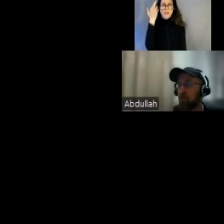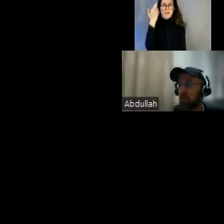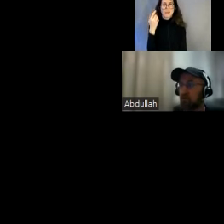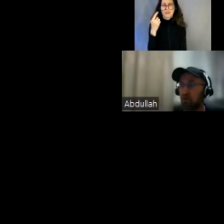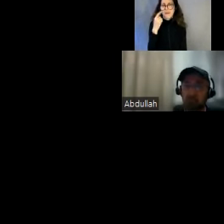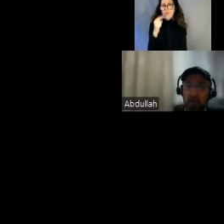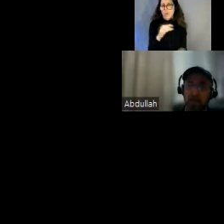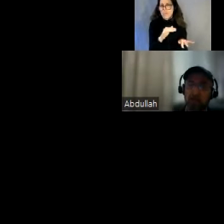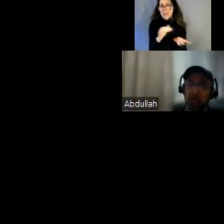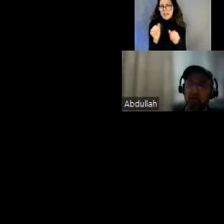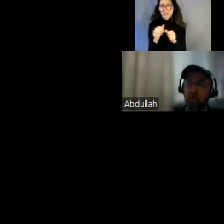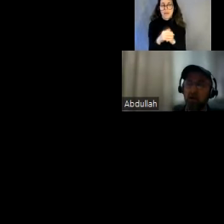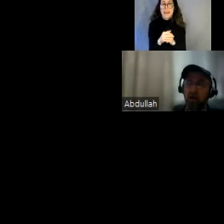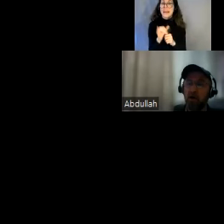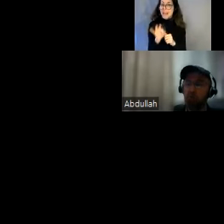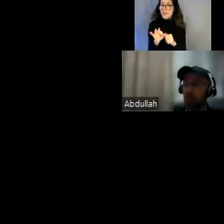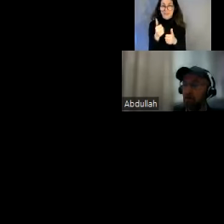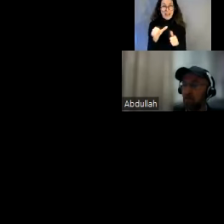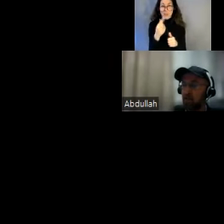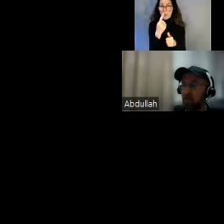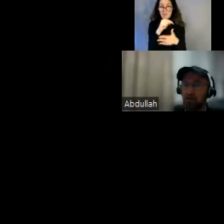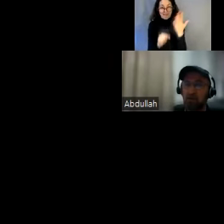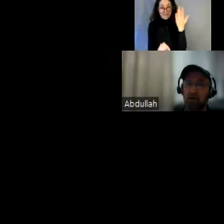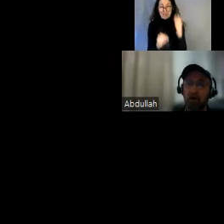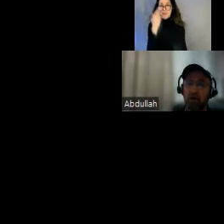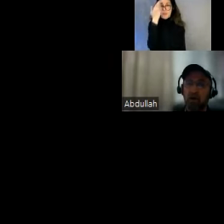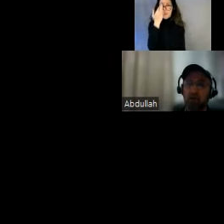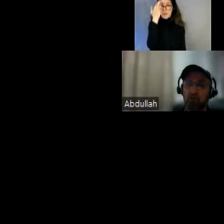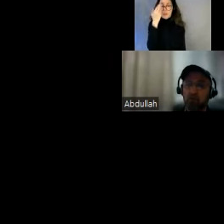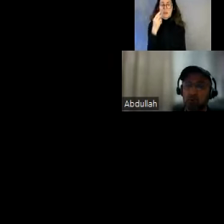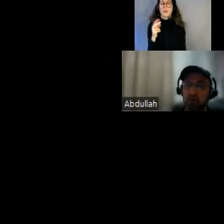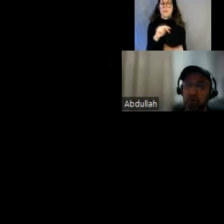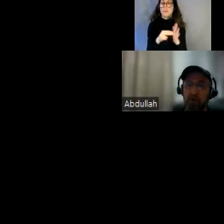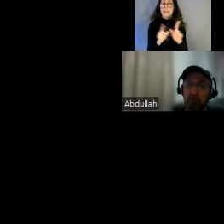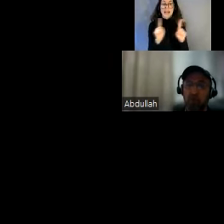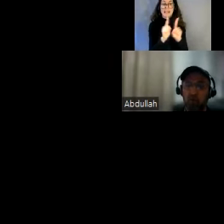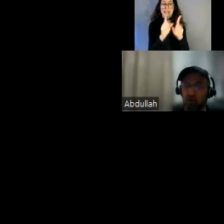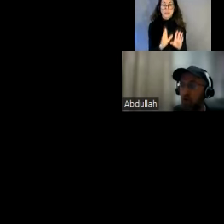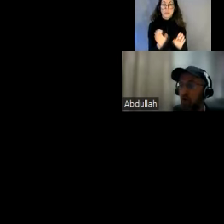or support to certain relatives for COVID-19. So those are the